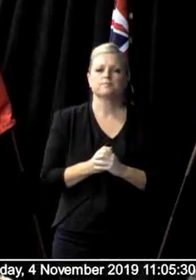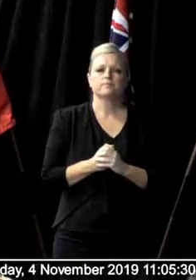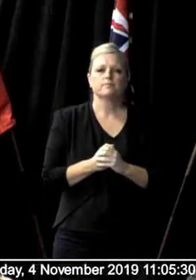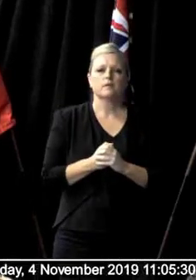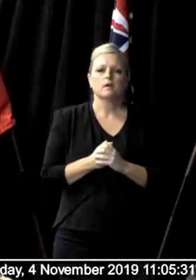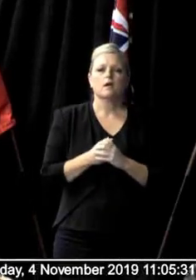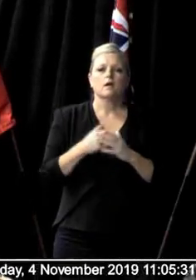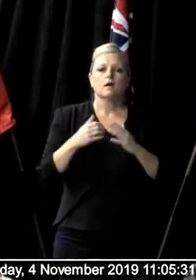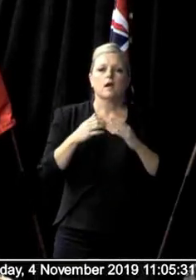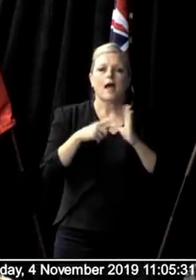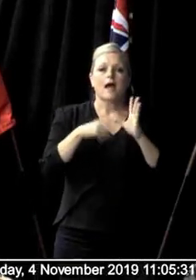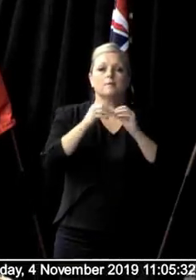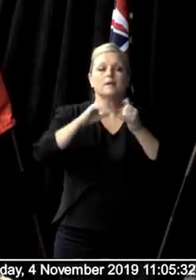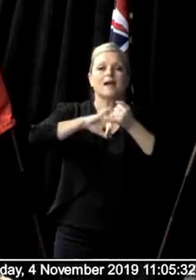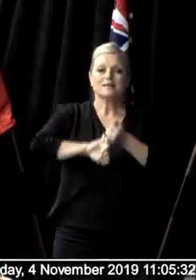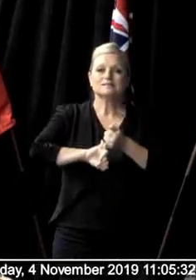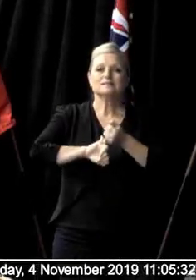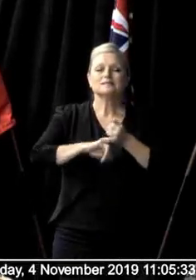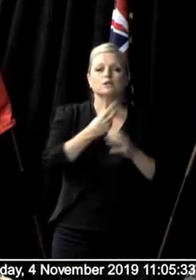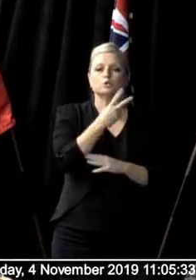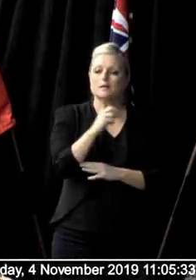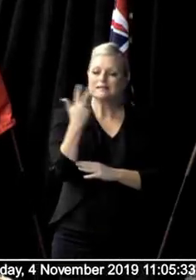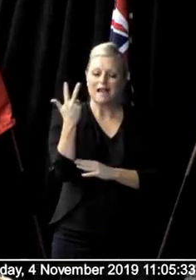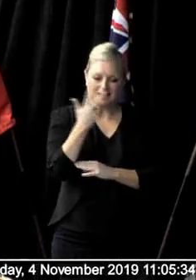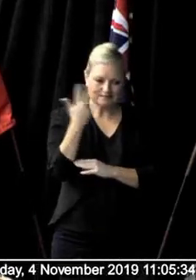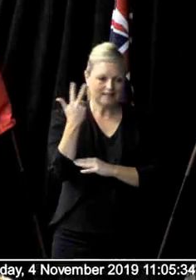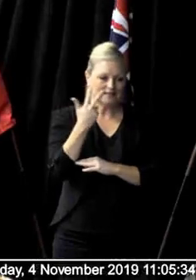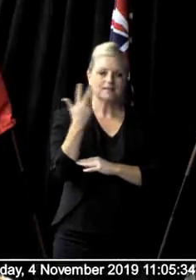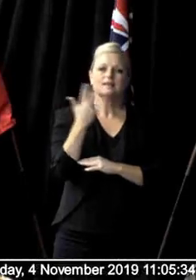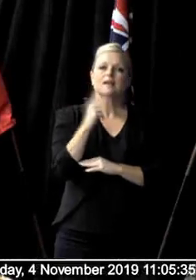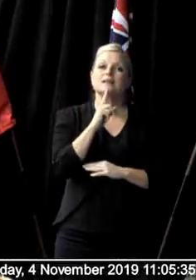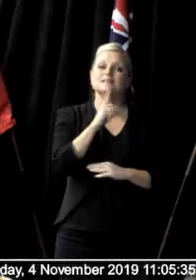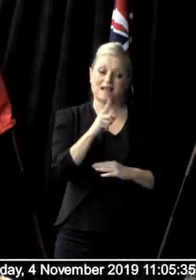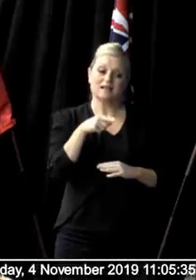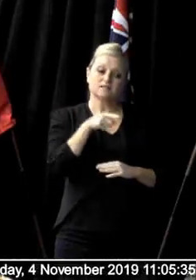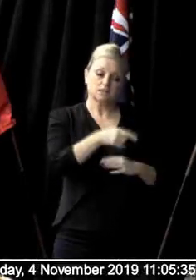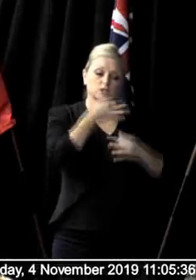Carers 2018 that while education outcomes for people with disability have improved,